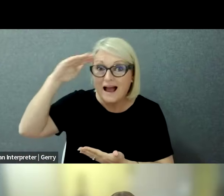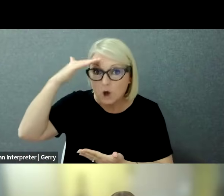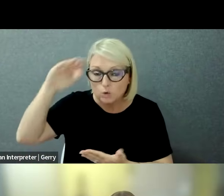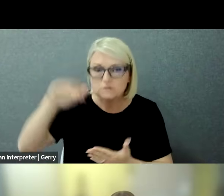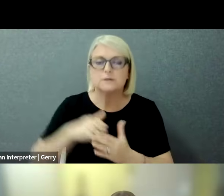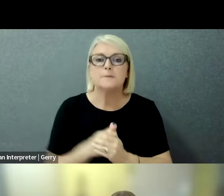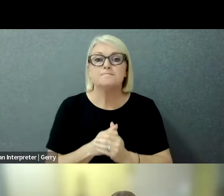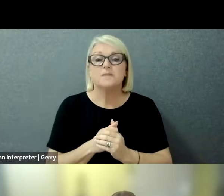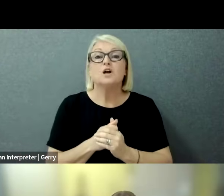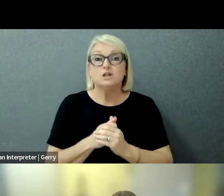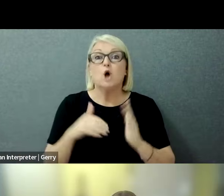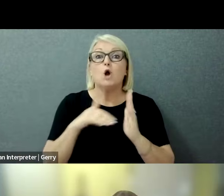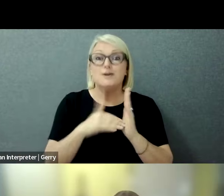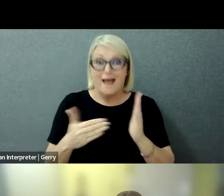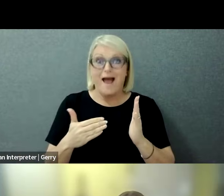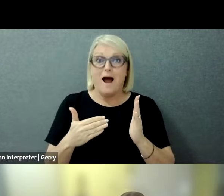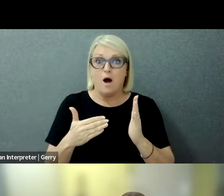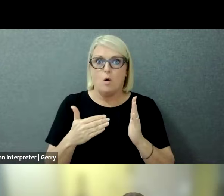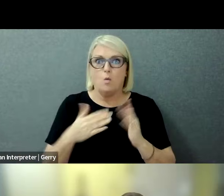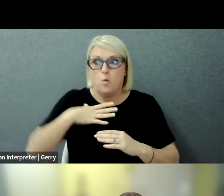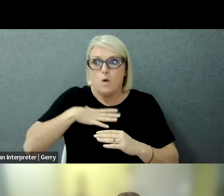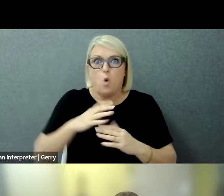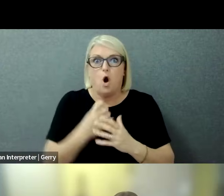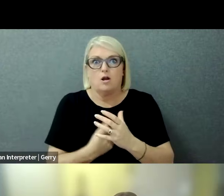hey, we've got this moment, and Caroline has just summarised it all beautifully,